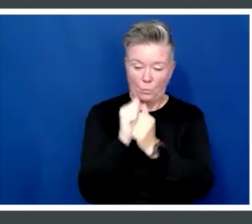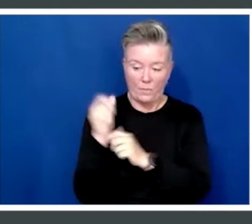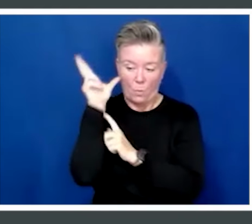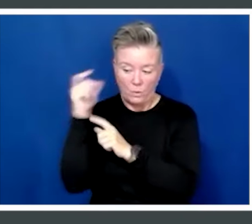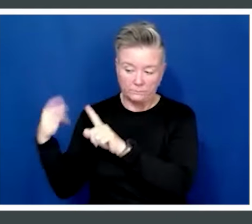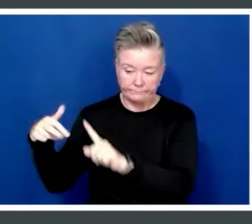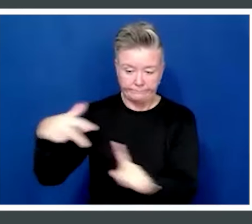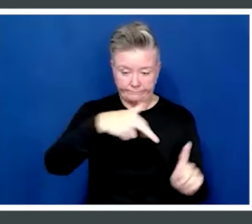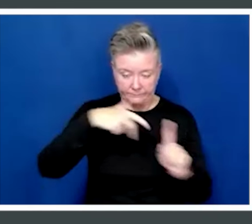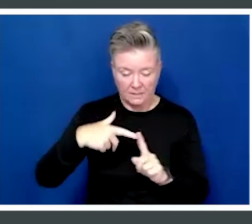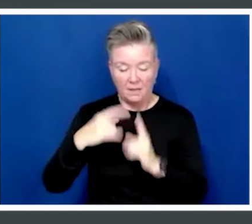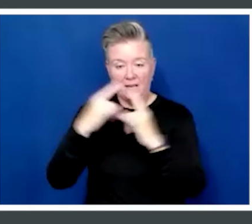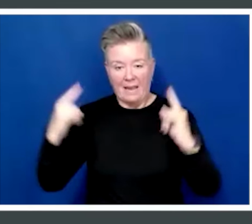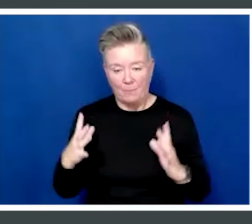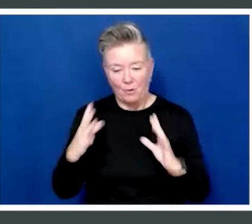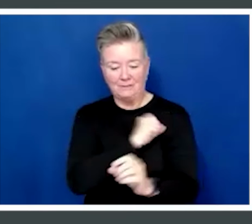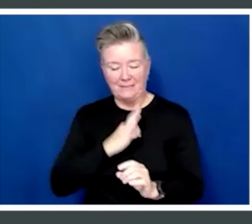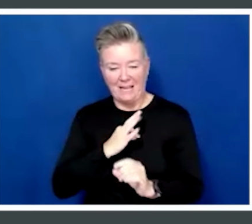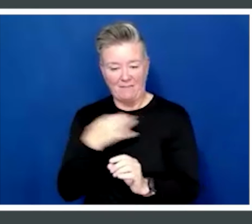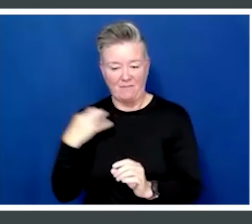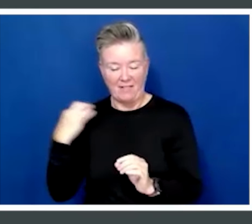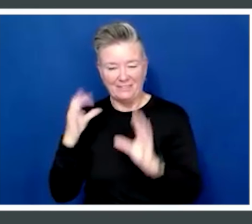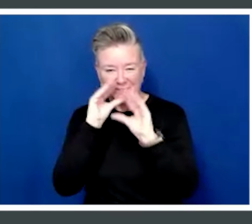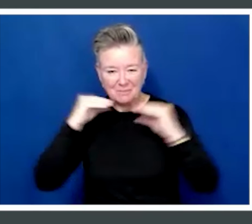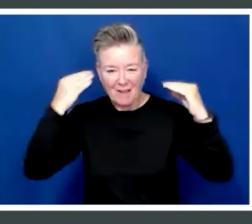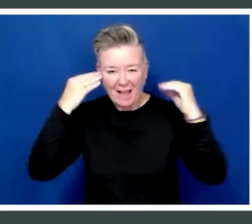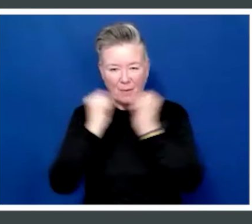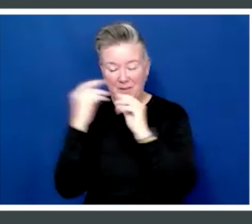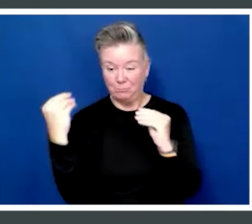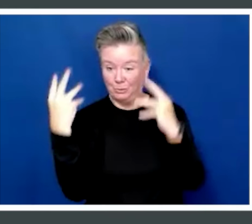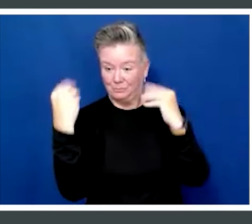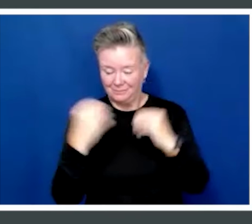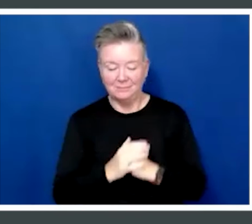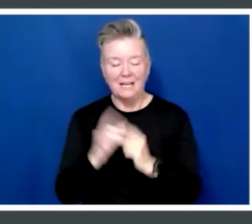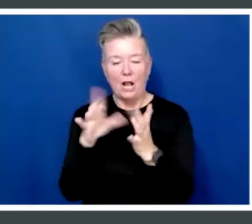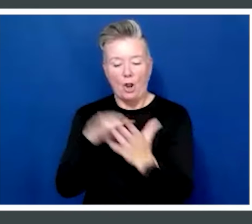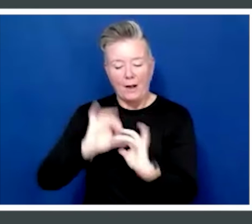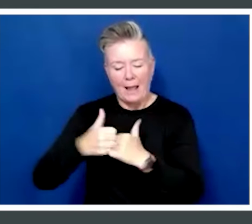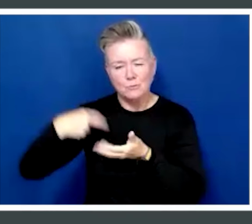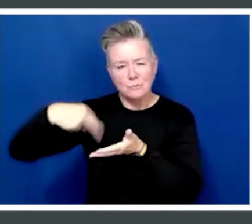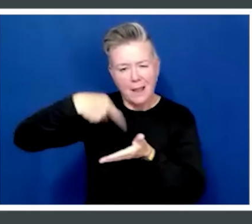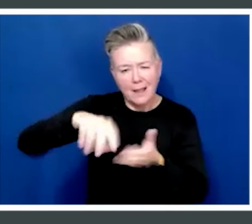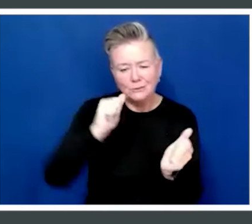Campers, volunteers, and staff smile for a group photo in the pavilion. Campers learn dance steps alongside staff and volunteers